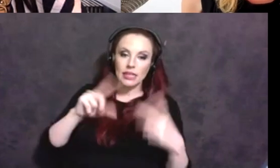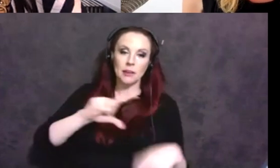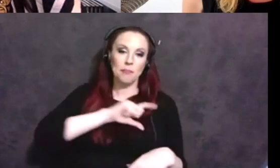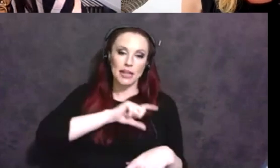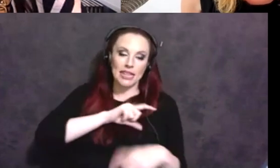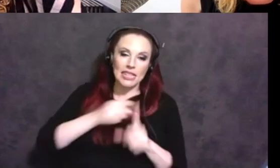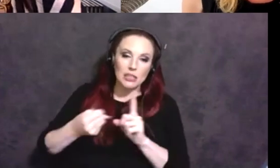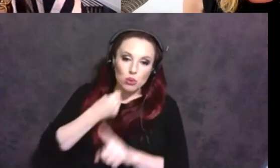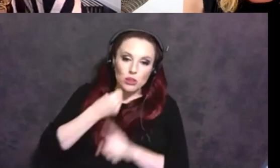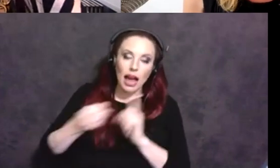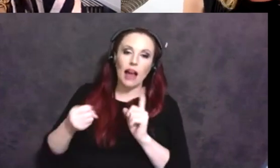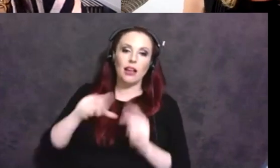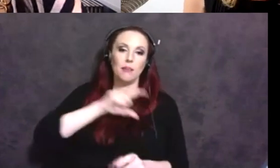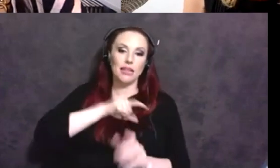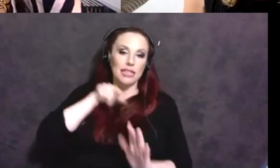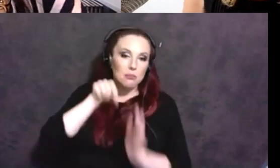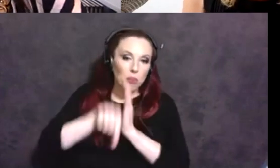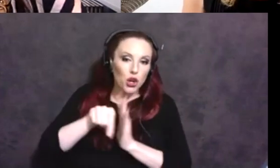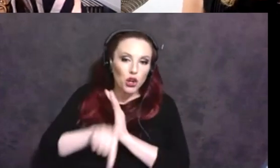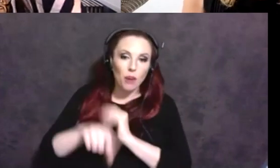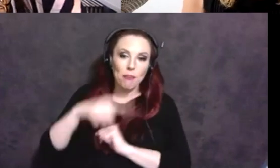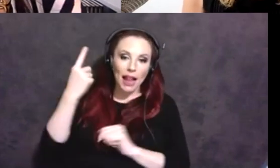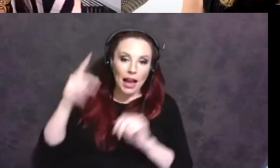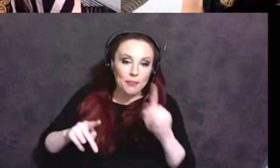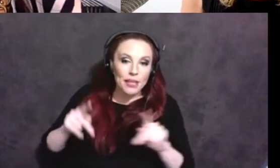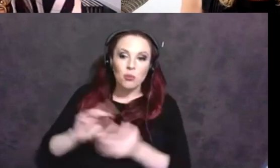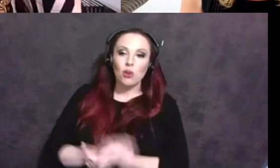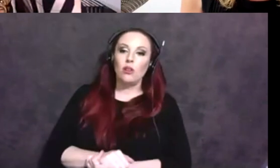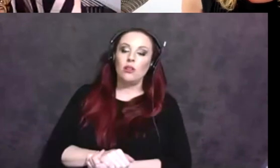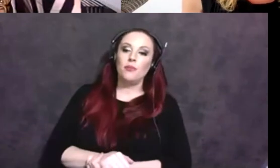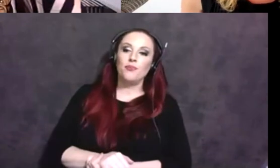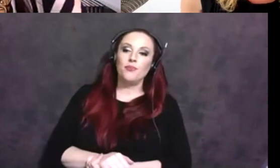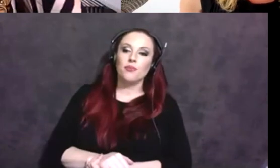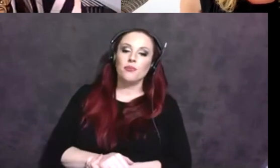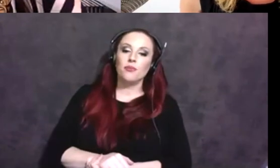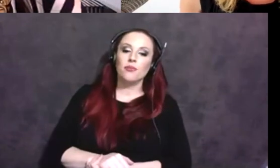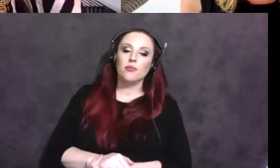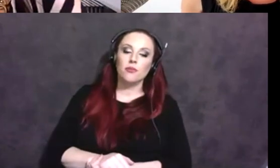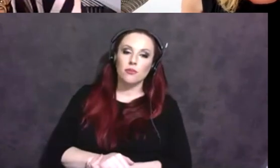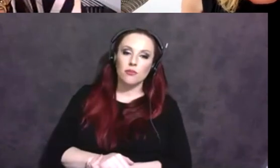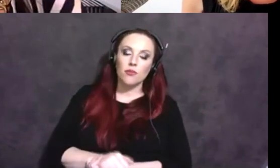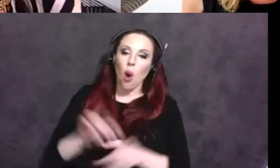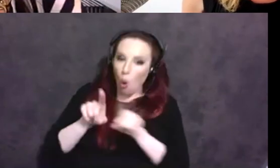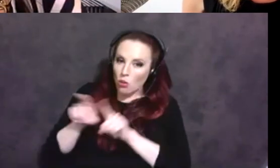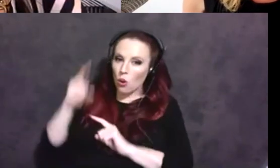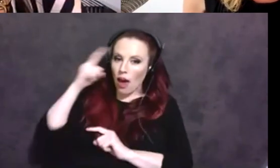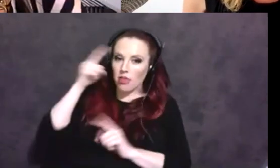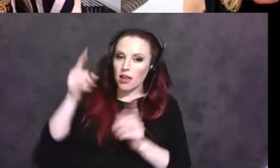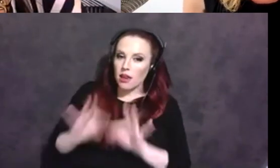U.S. but I think there is a lot going on in the world right now related to seeing police